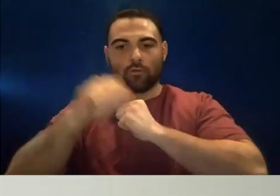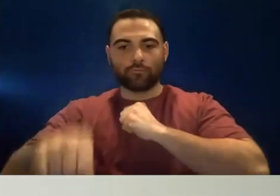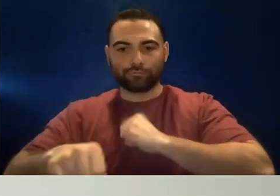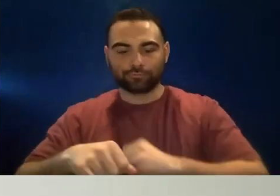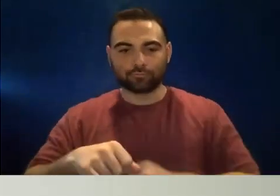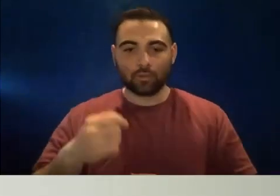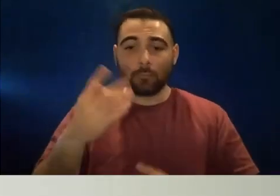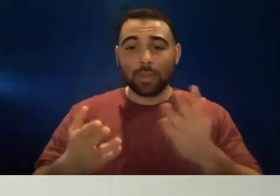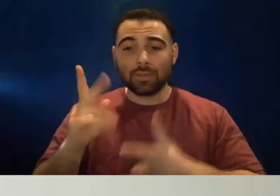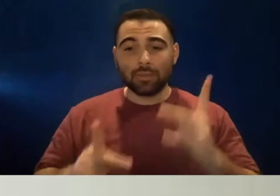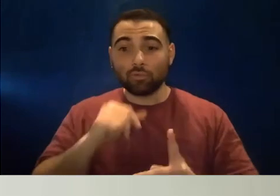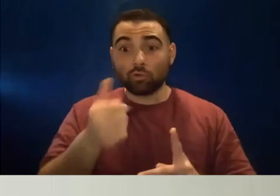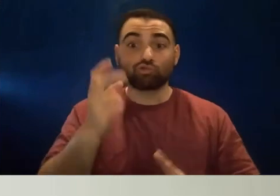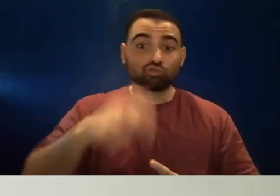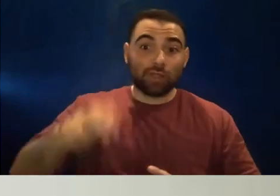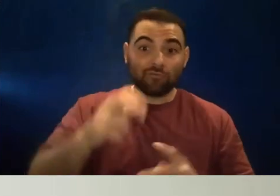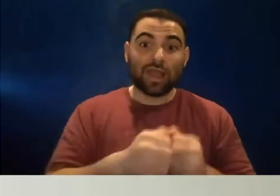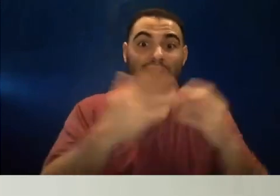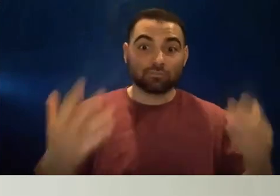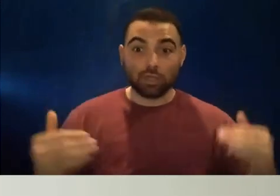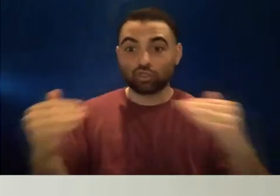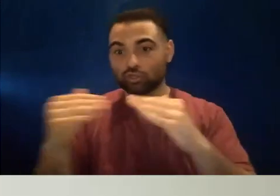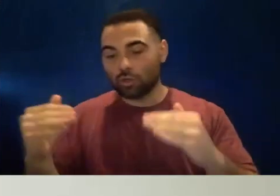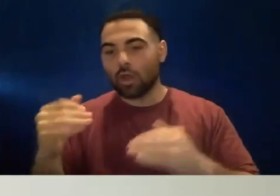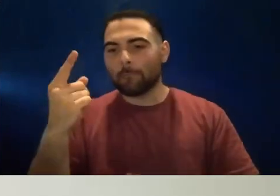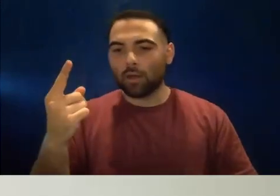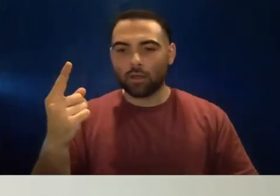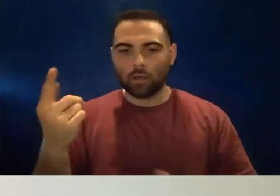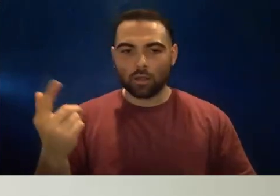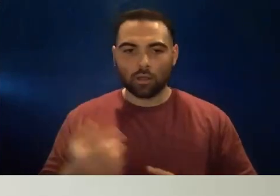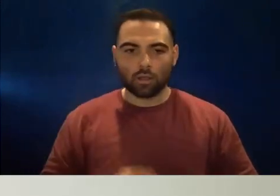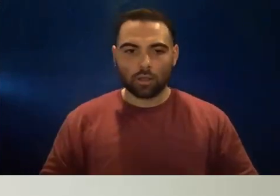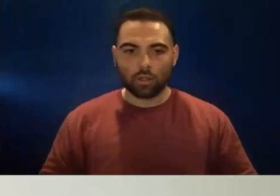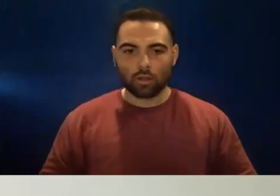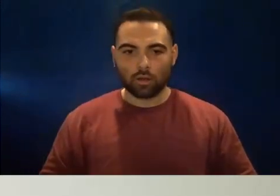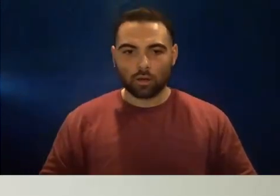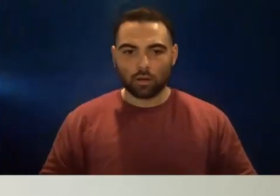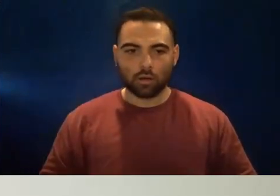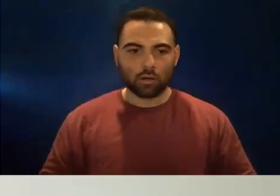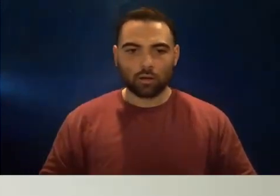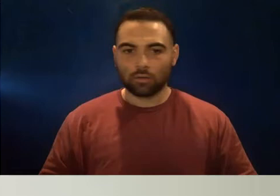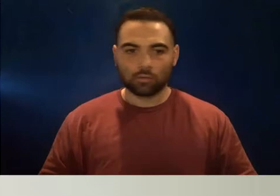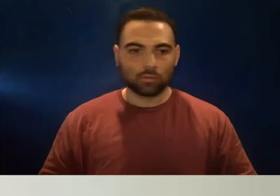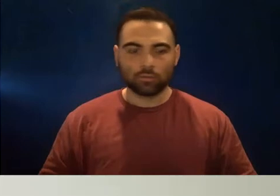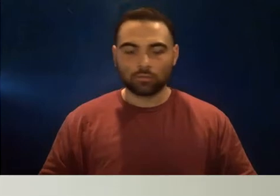but I think kind of putting it, casting it is like people are just immobile